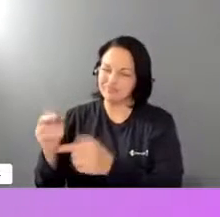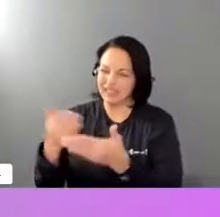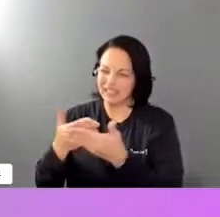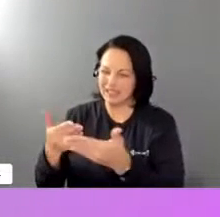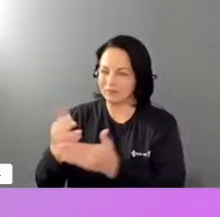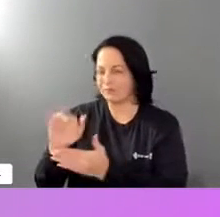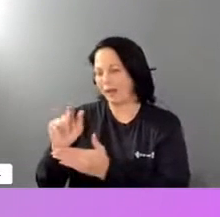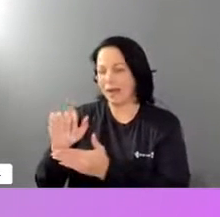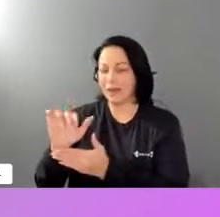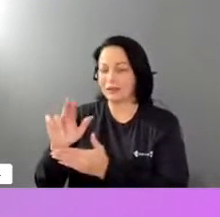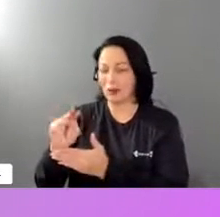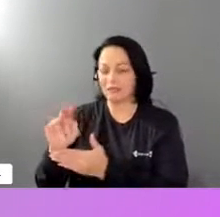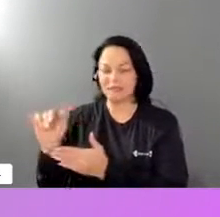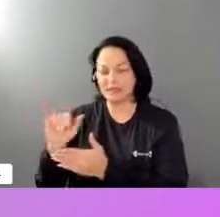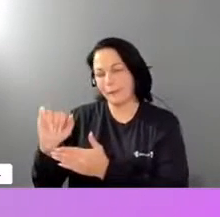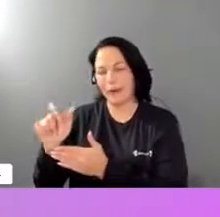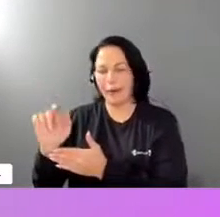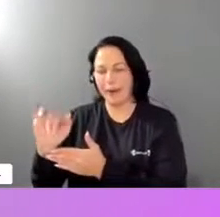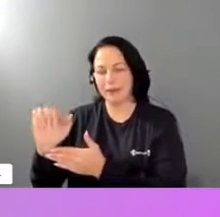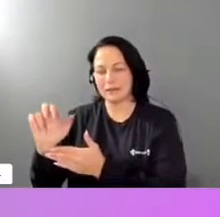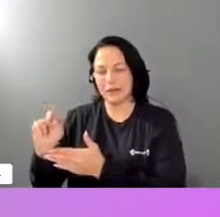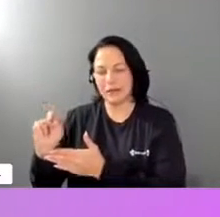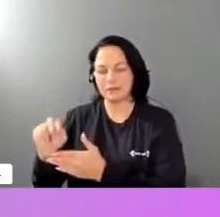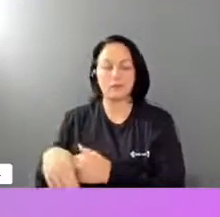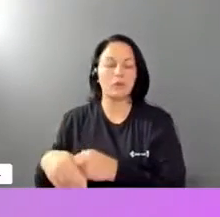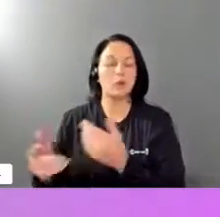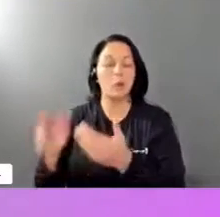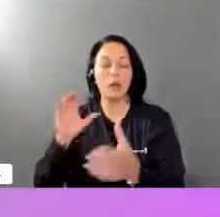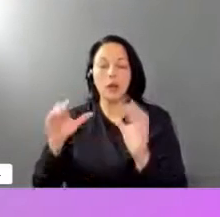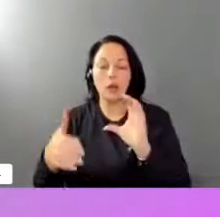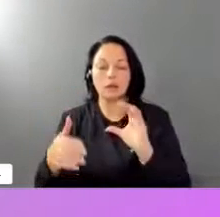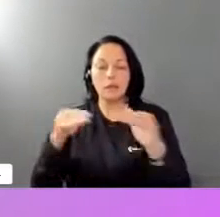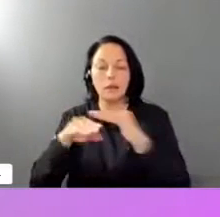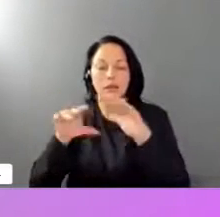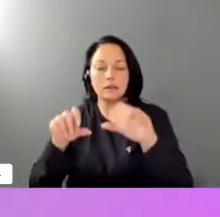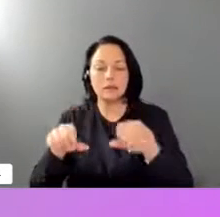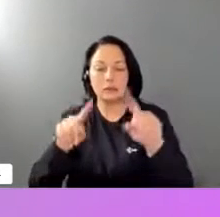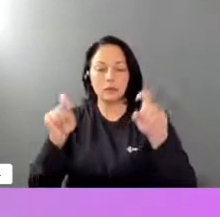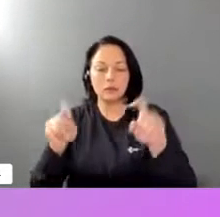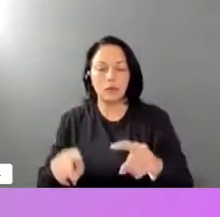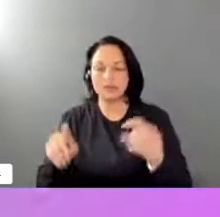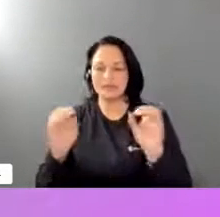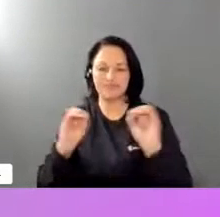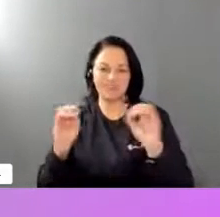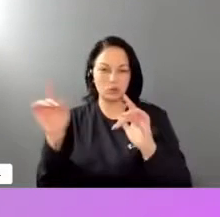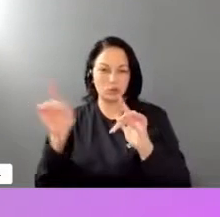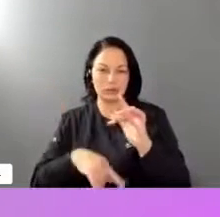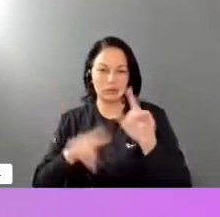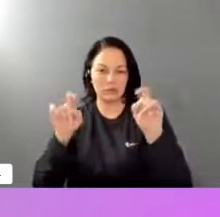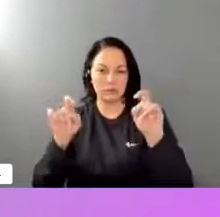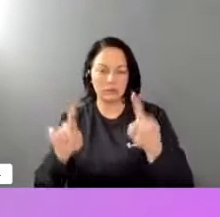make sure that the URL's pass the egg scan, that is the X of